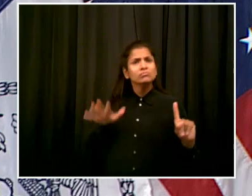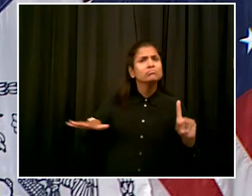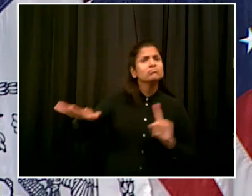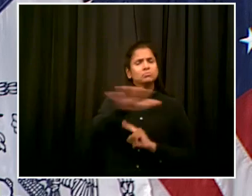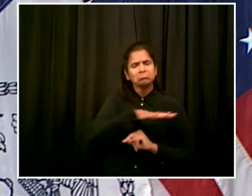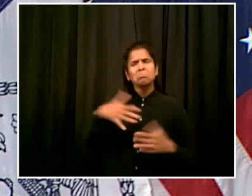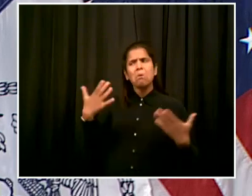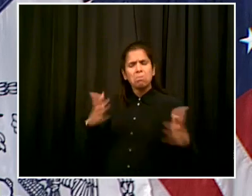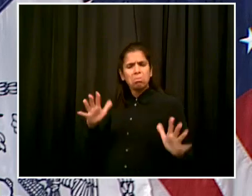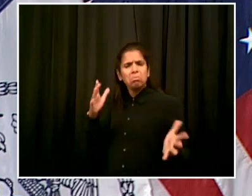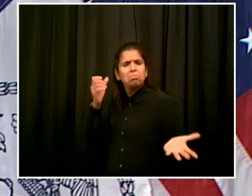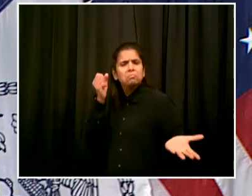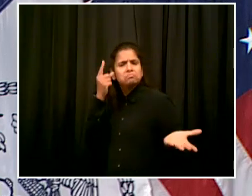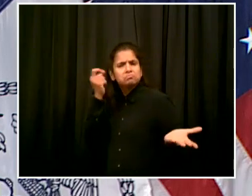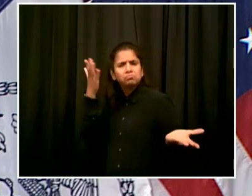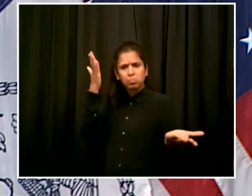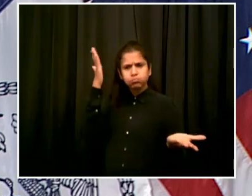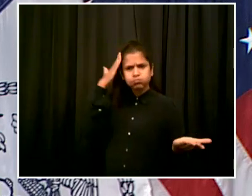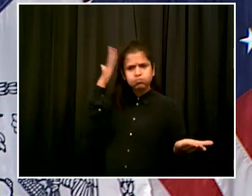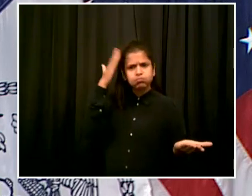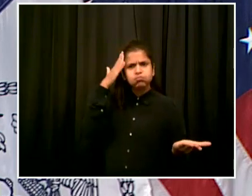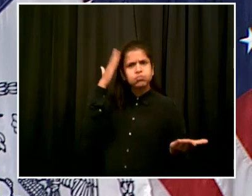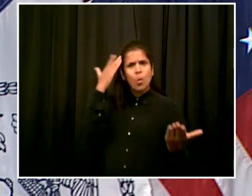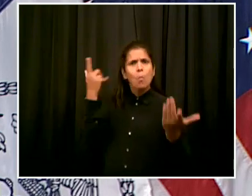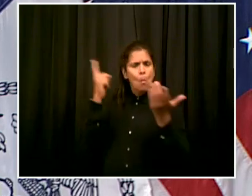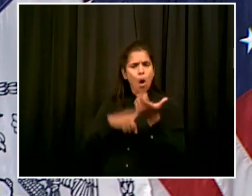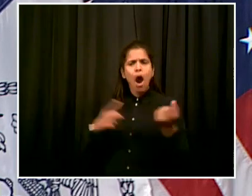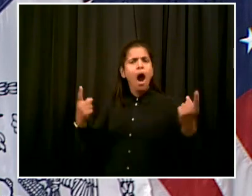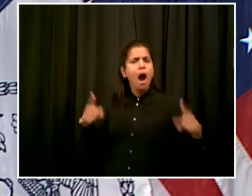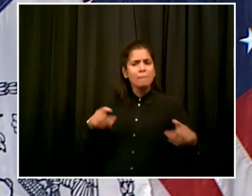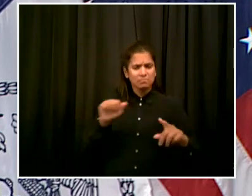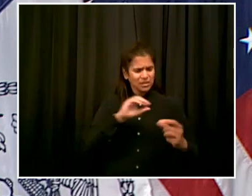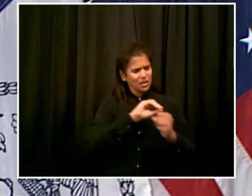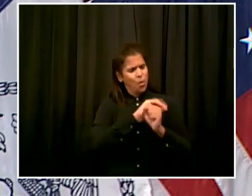YORK CITY PARENTS ARE